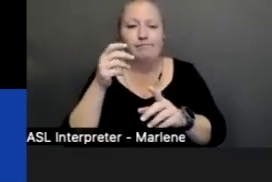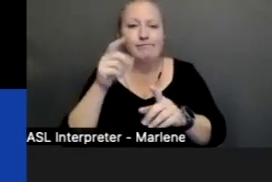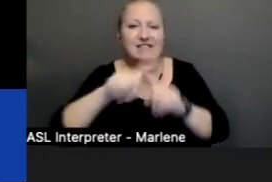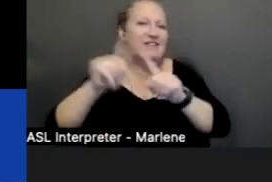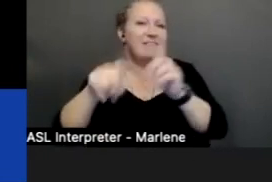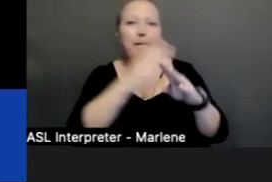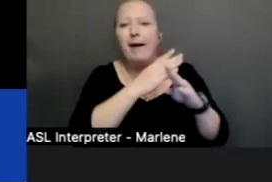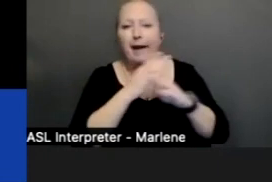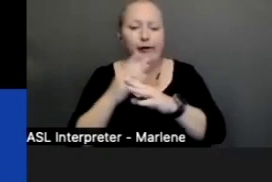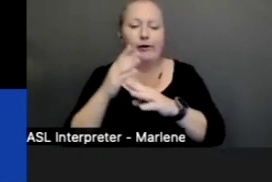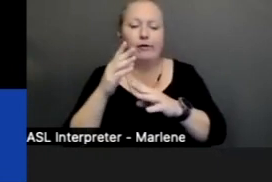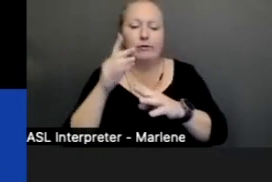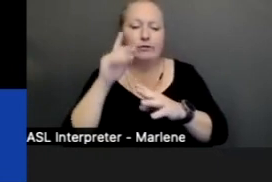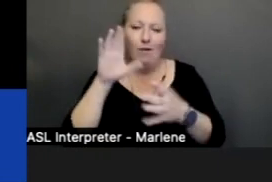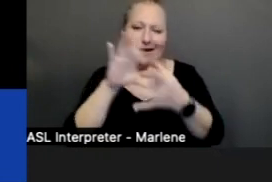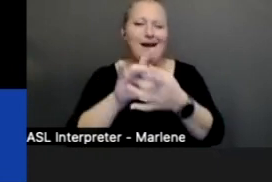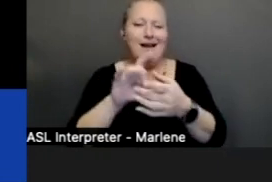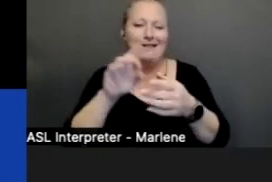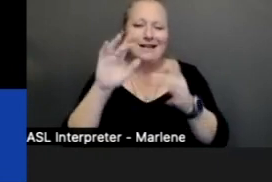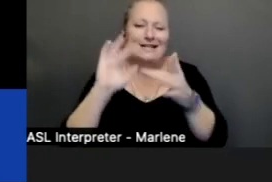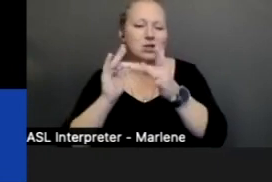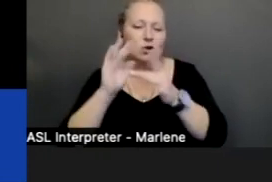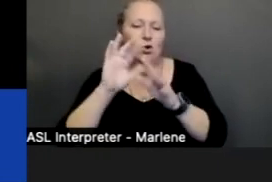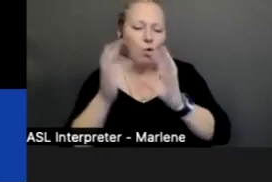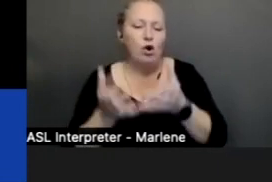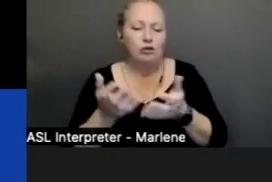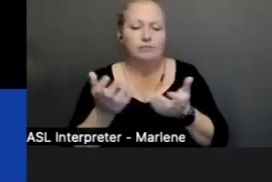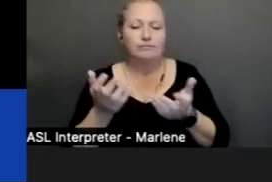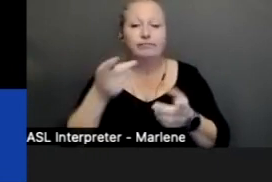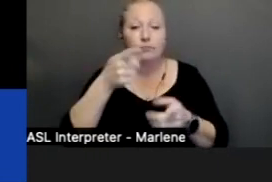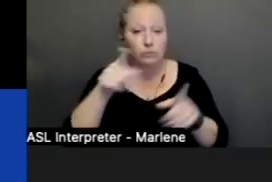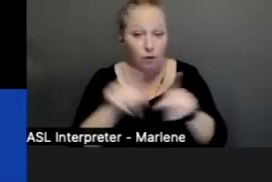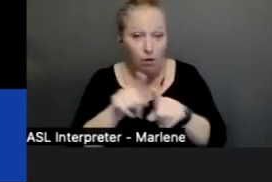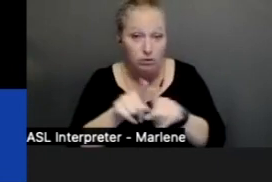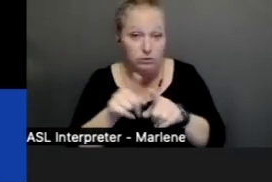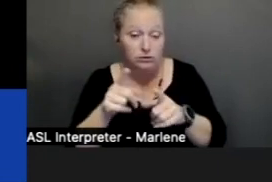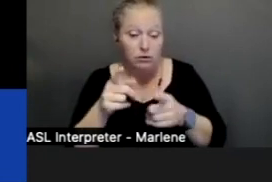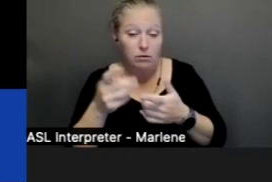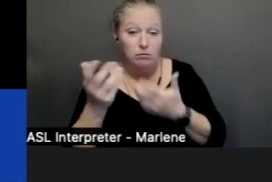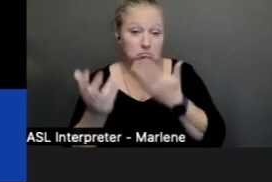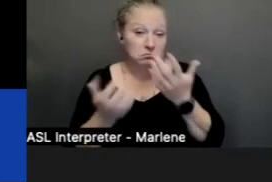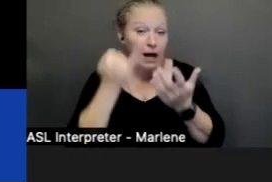connecting to the digital world. And then have you also potentially, if that's affected you,